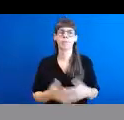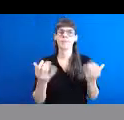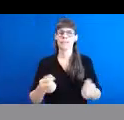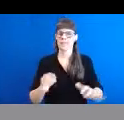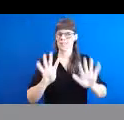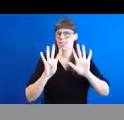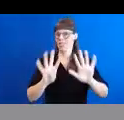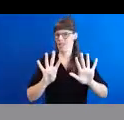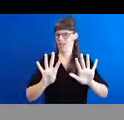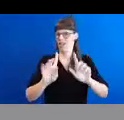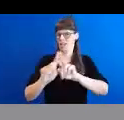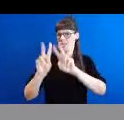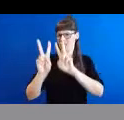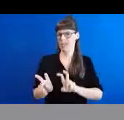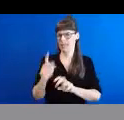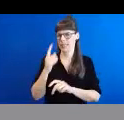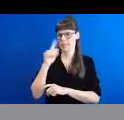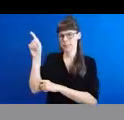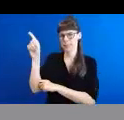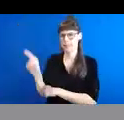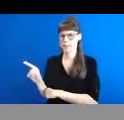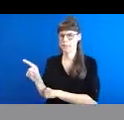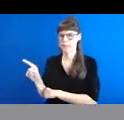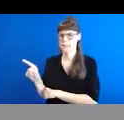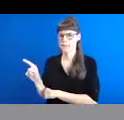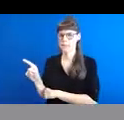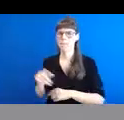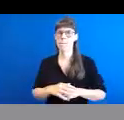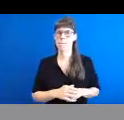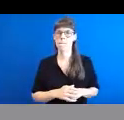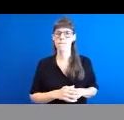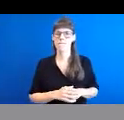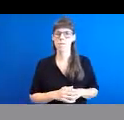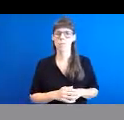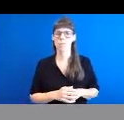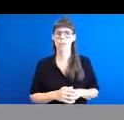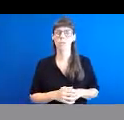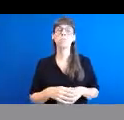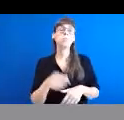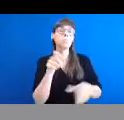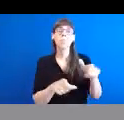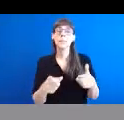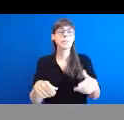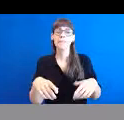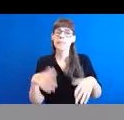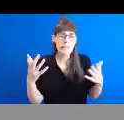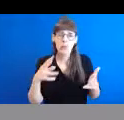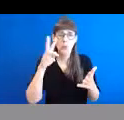topics of organizations and of countries. We organized them around the nine basic themes that you can see now here on this